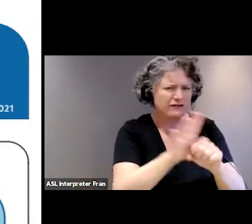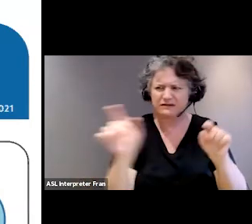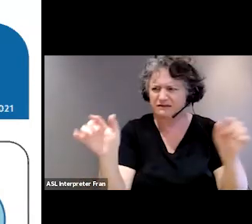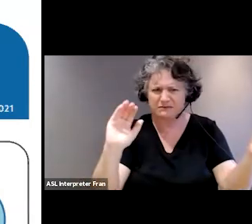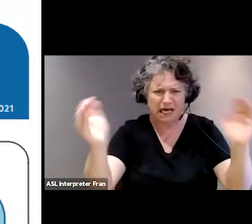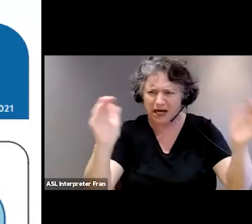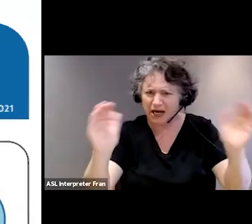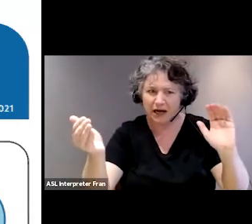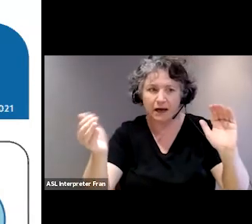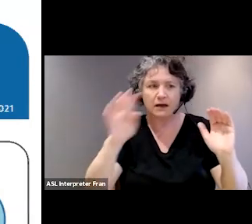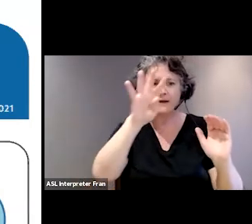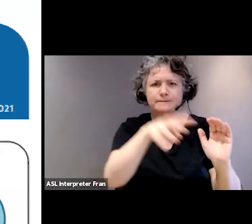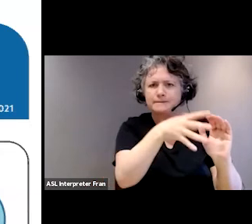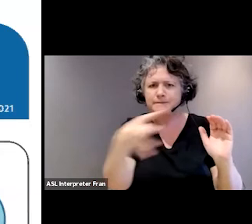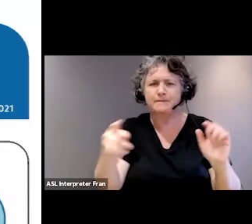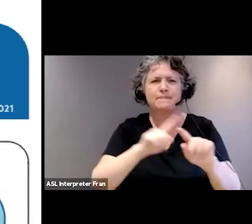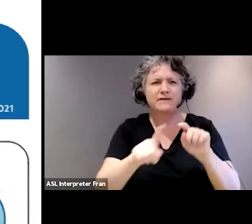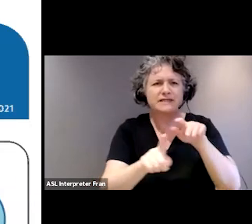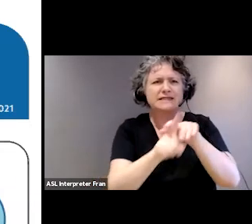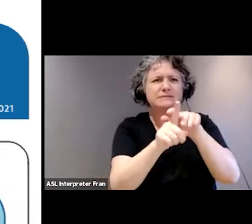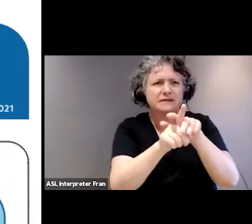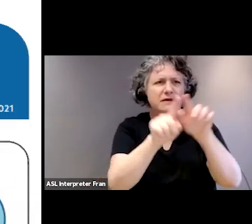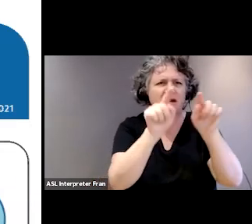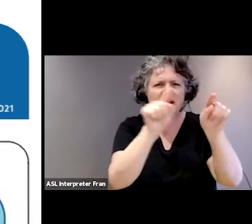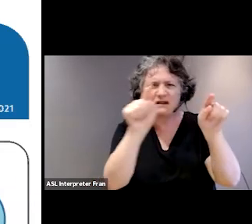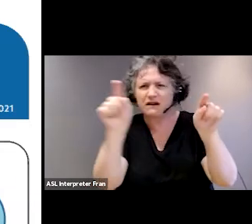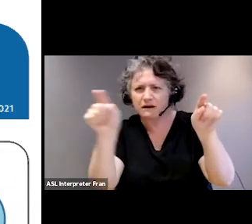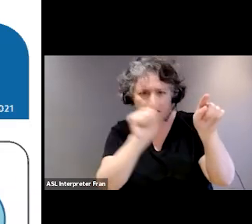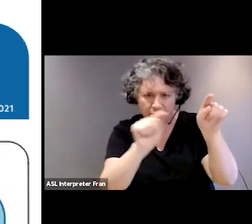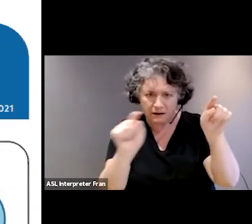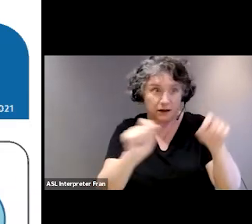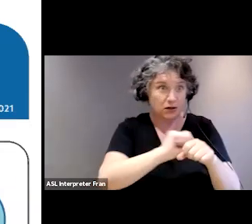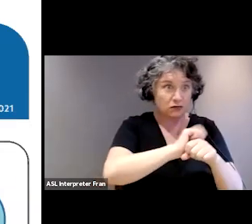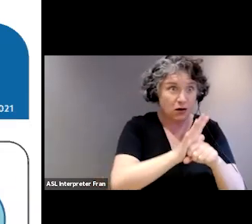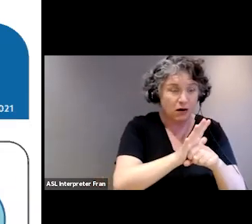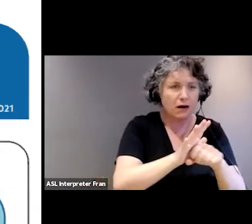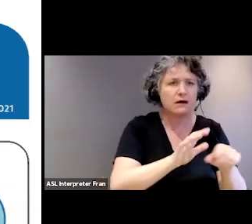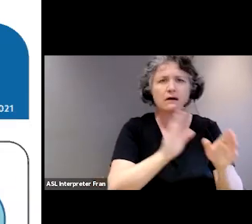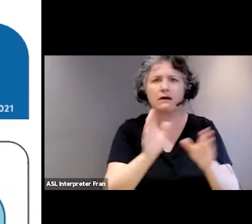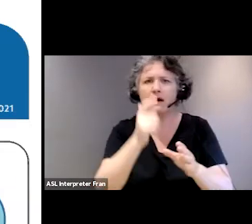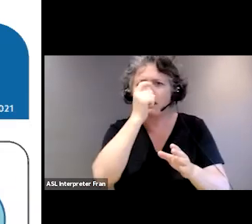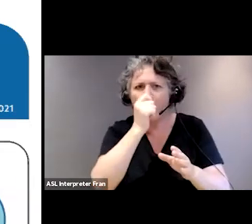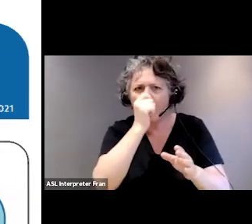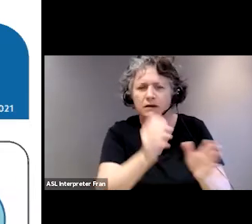not last more than a 1 to 3 day period. If you prefer to only get one vaccine during a visit, you should receive the COVID 19